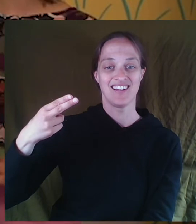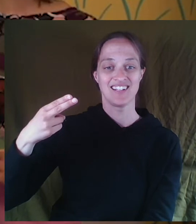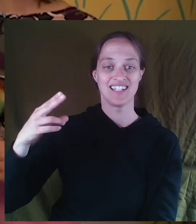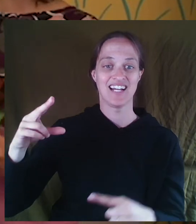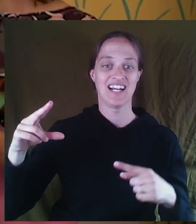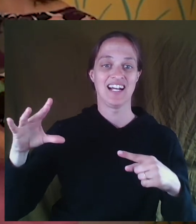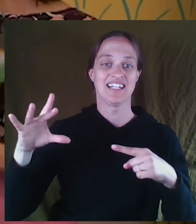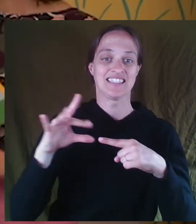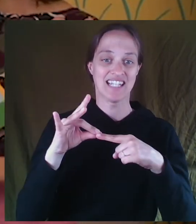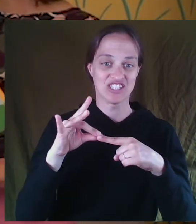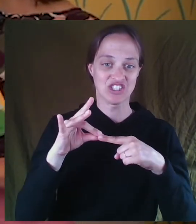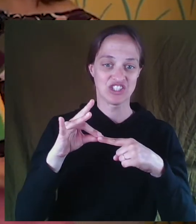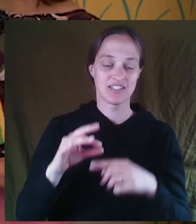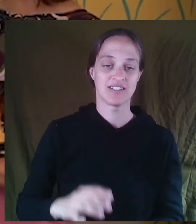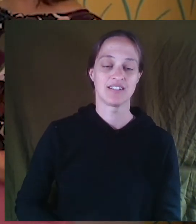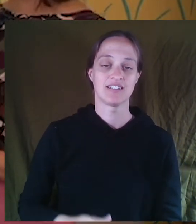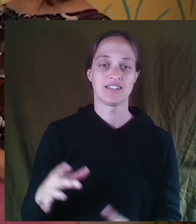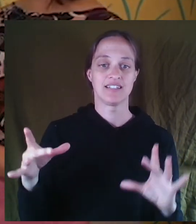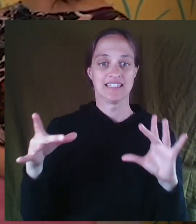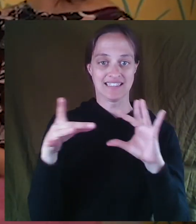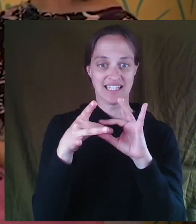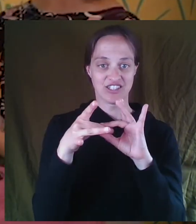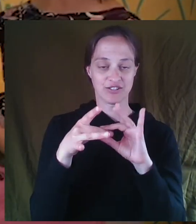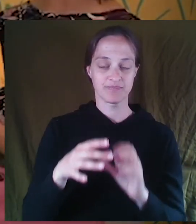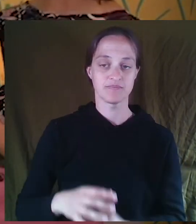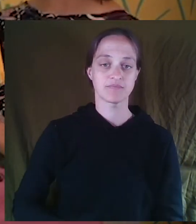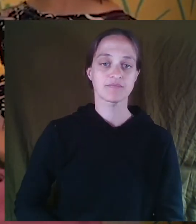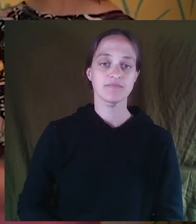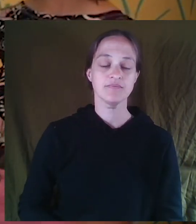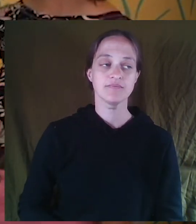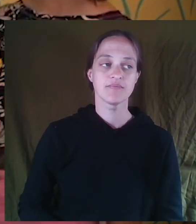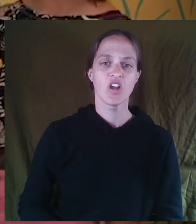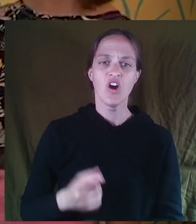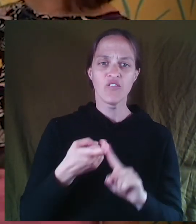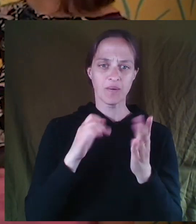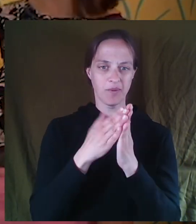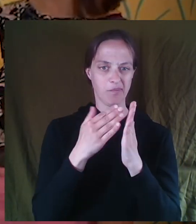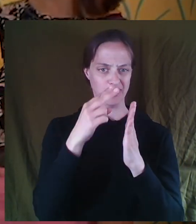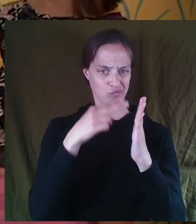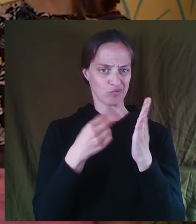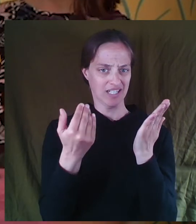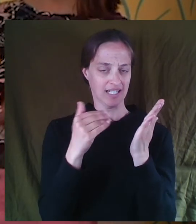If you remember in this section here, I'm gonna re-read just so you can remember,